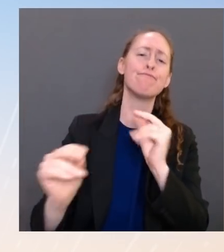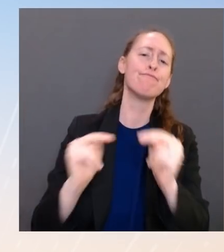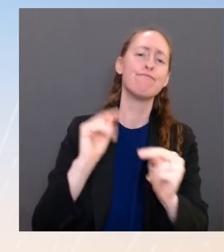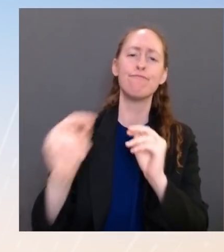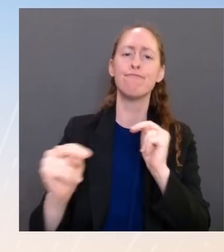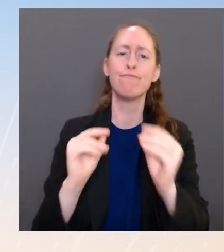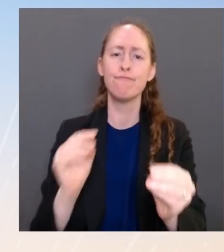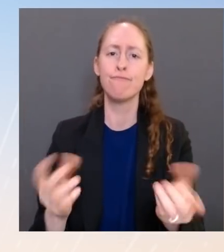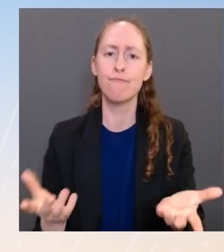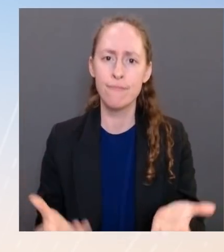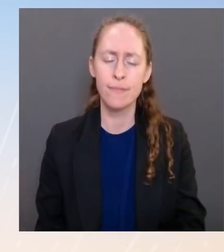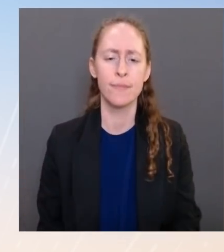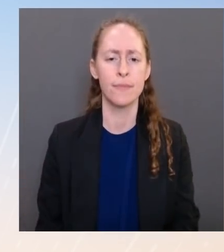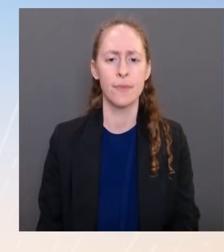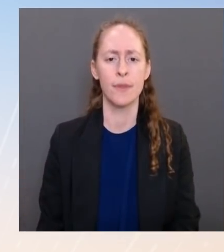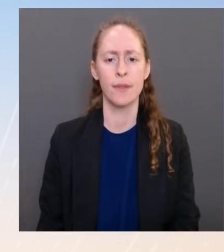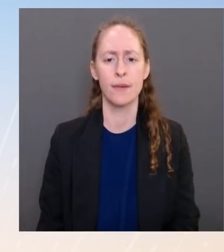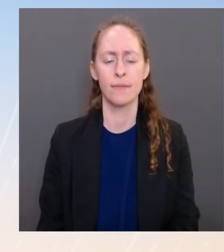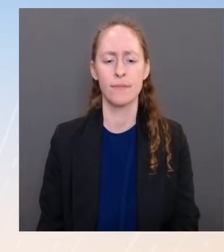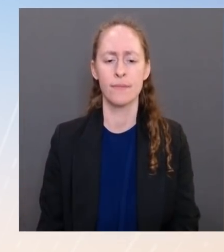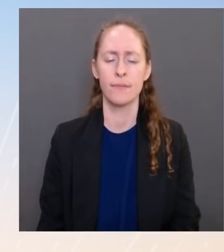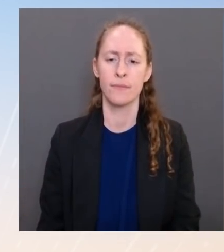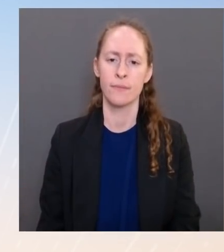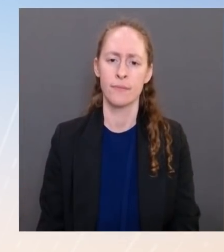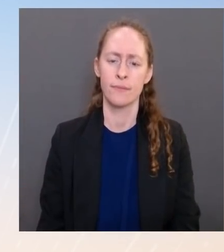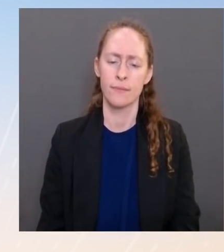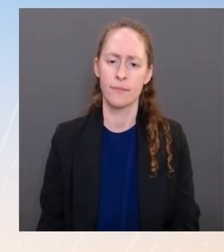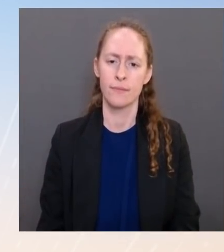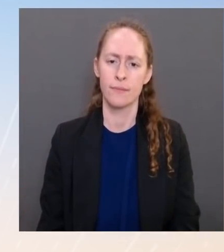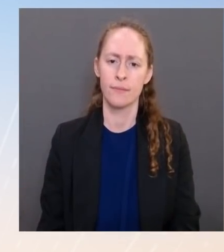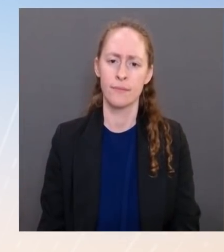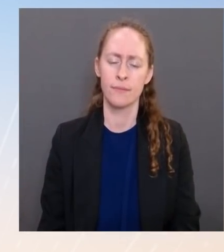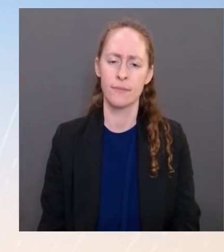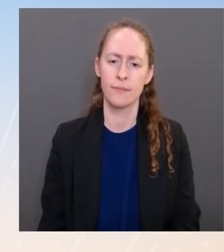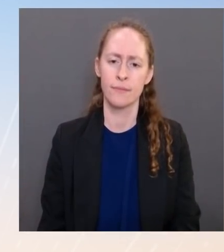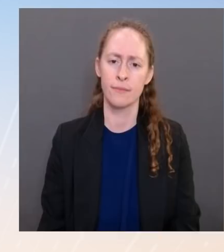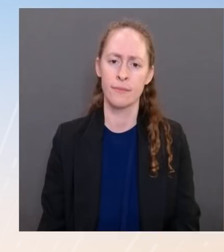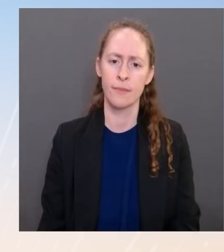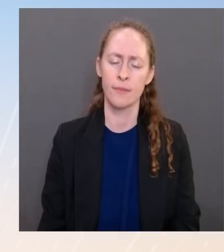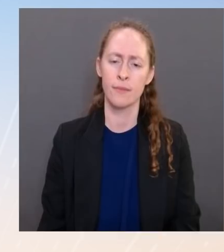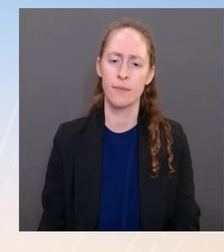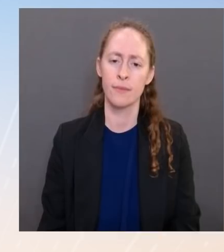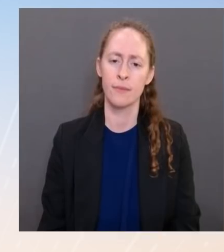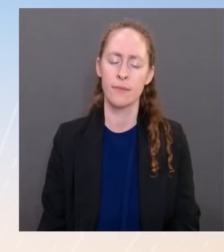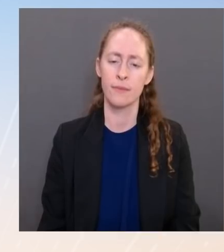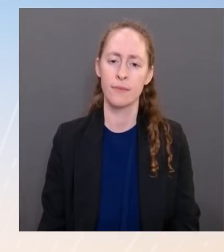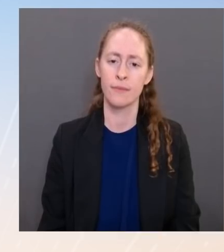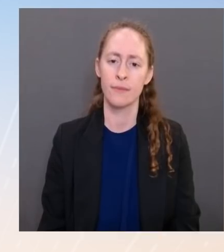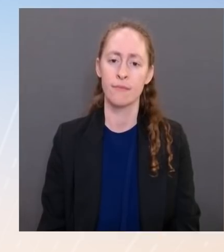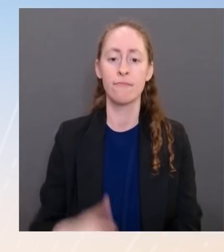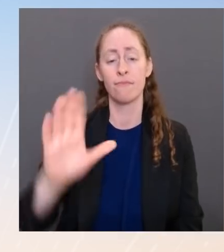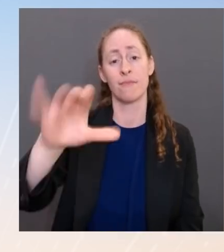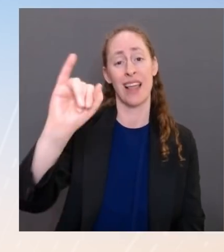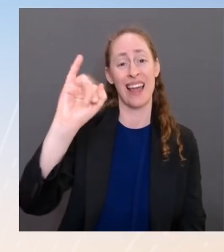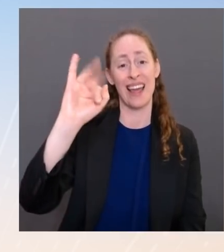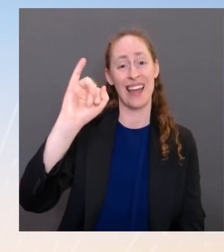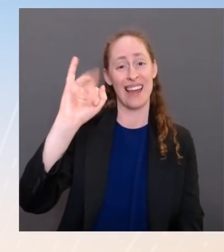for the Summit of the Americas if the U.S. doesn't invite Cuba and Nicaragua and Venezuela. What does President Biden plan to do?